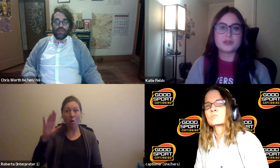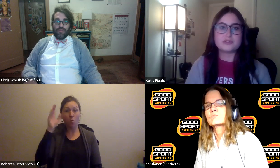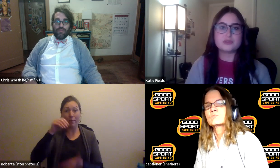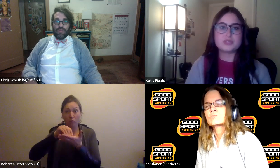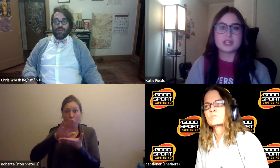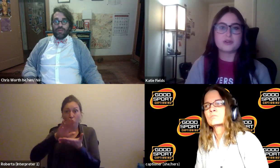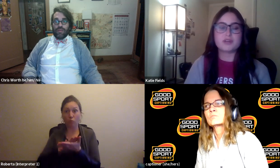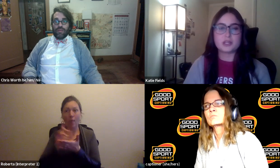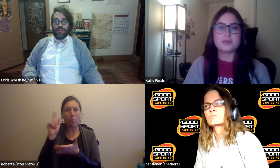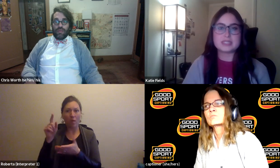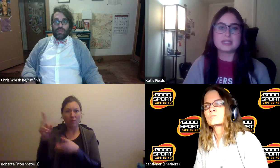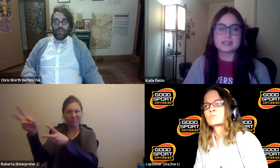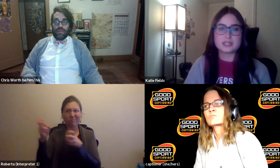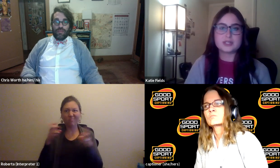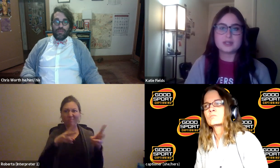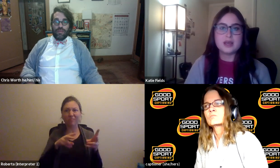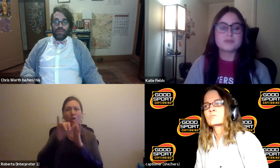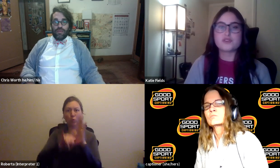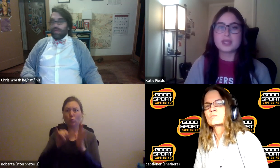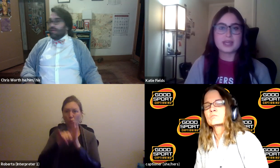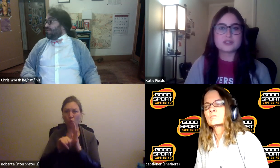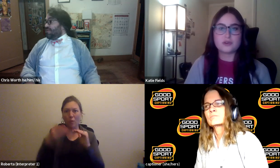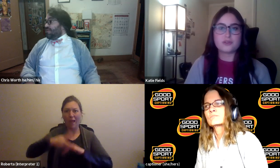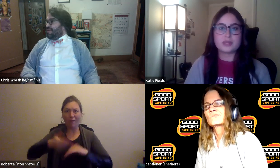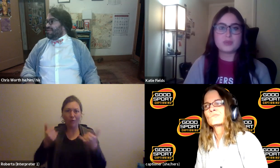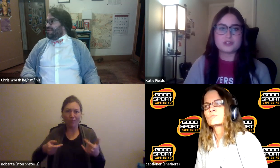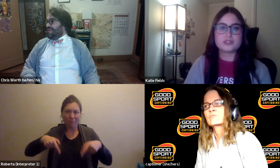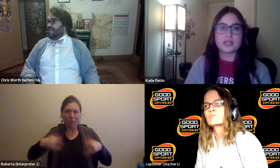YouTube following today's session so if you can't catch the whole thing, be sure to check